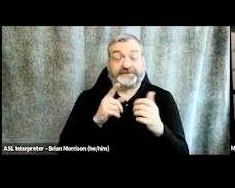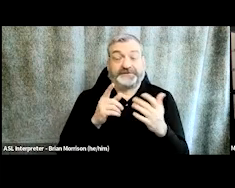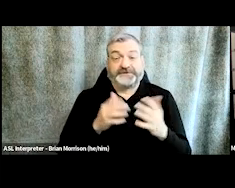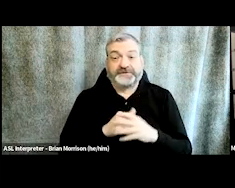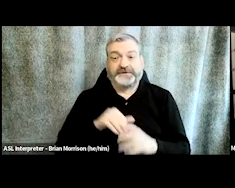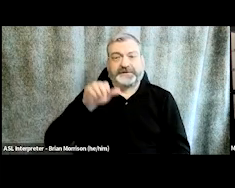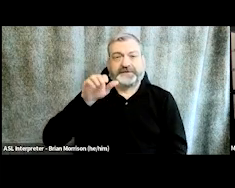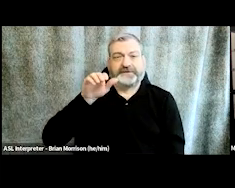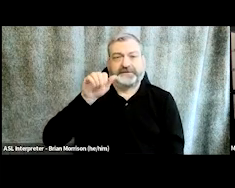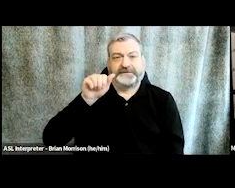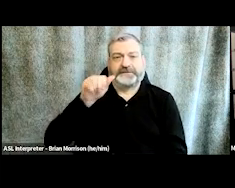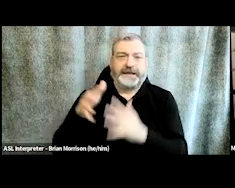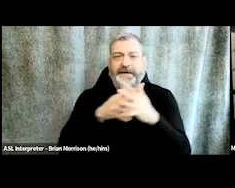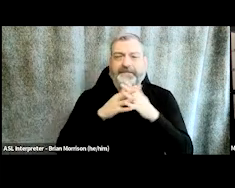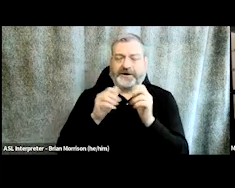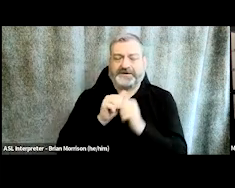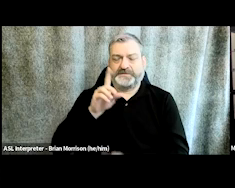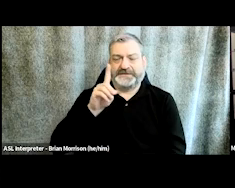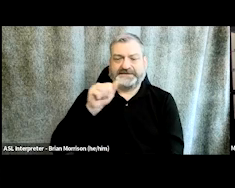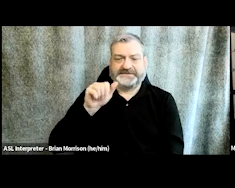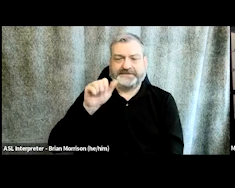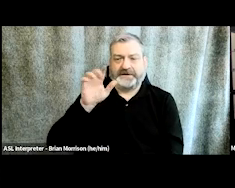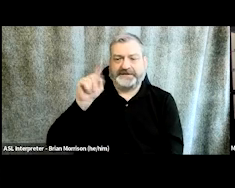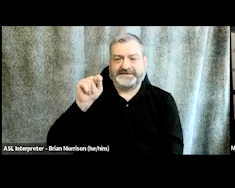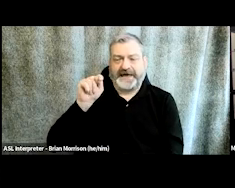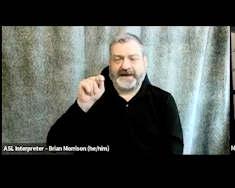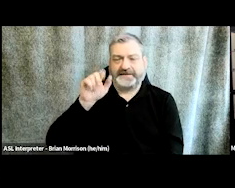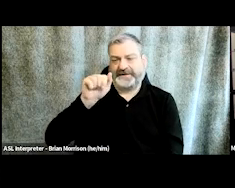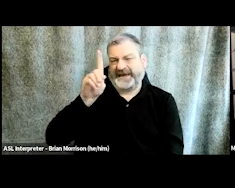or also known as the Ada, focuses on employees and the public.